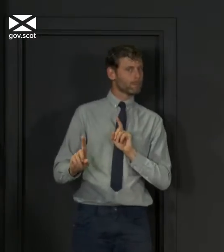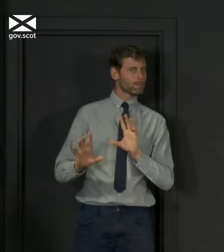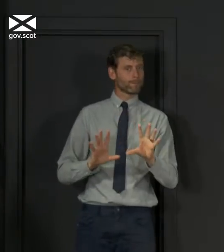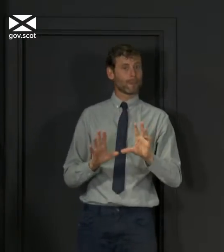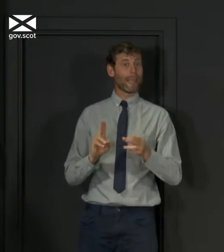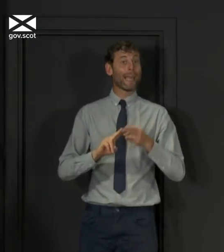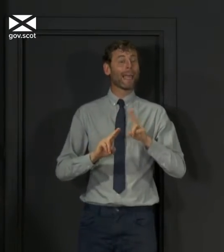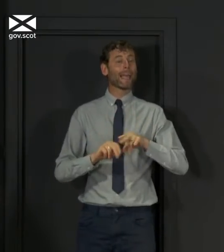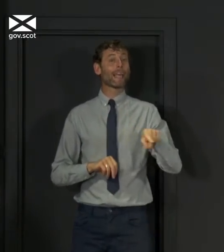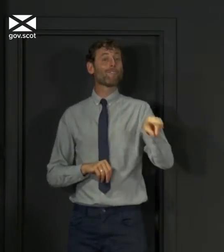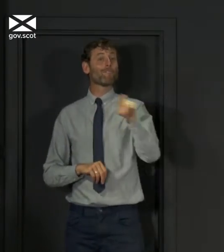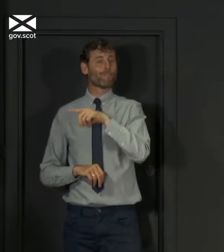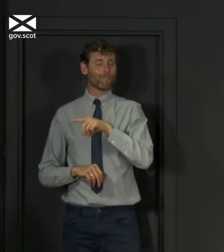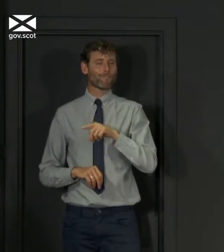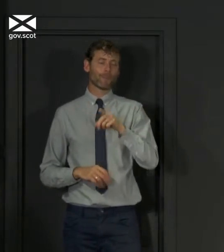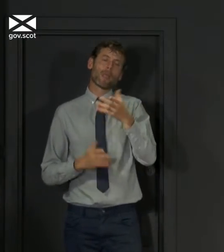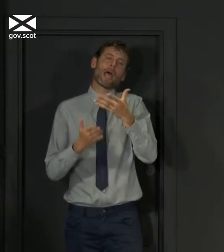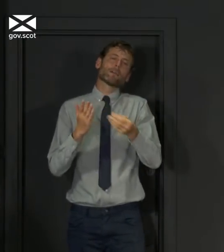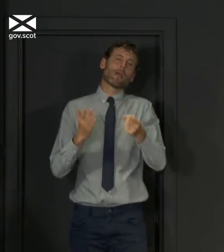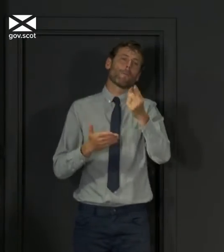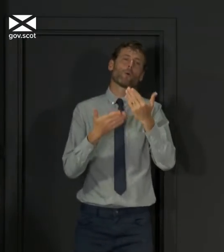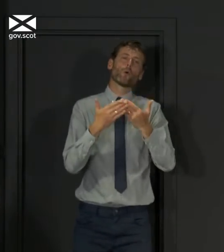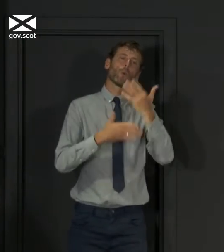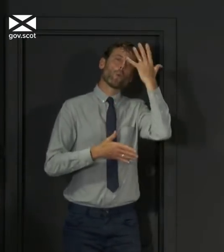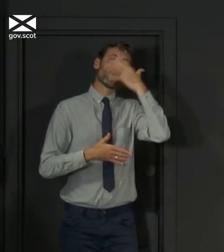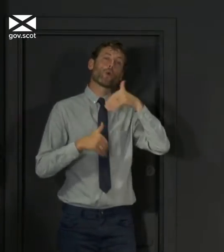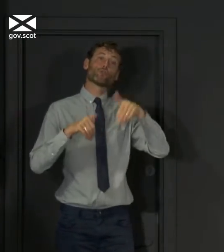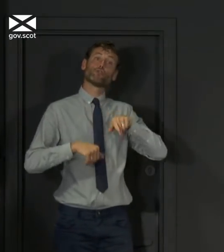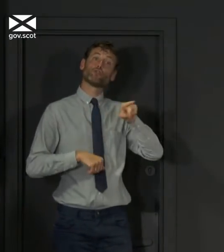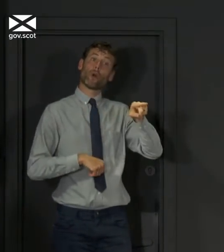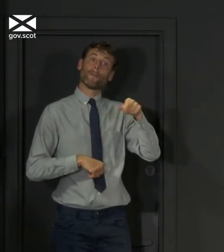if you take the New Look store I was at this morning, if everybody on the way into